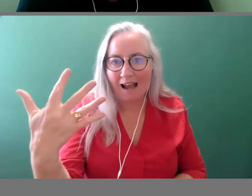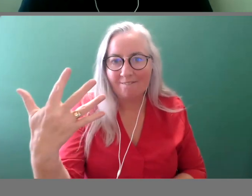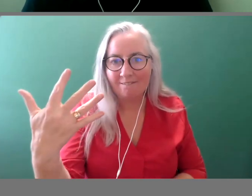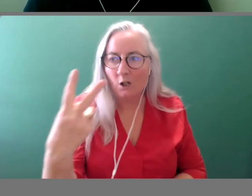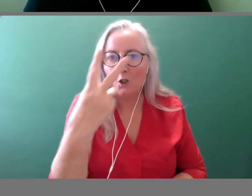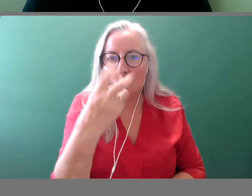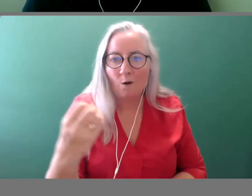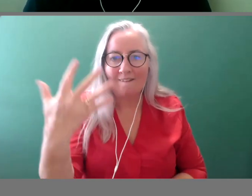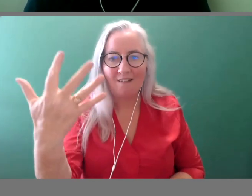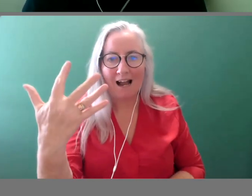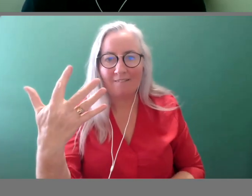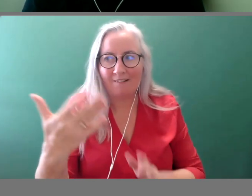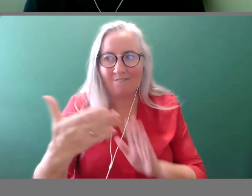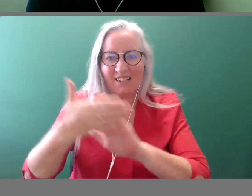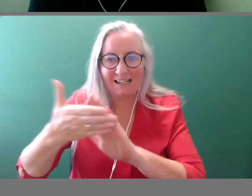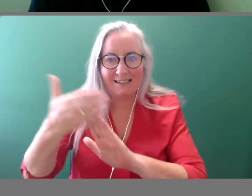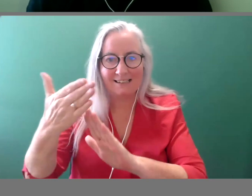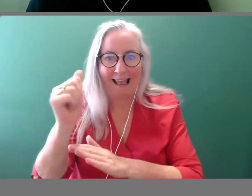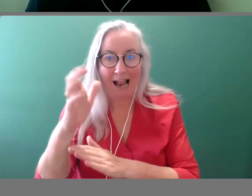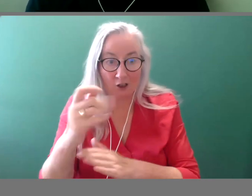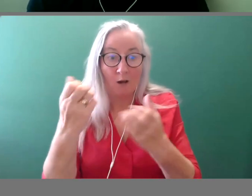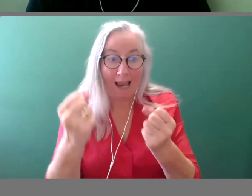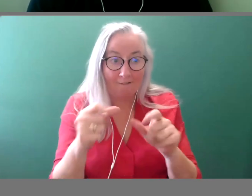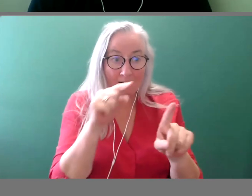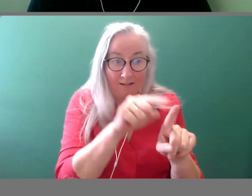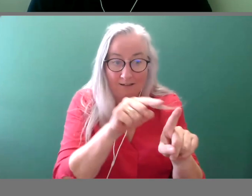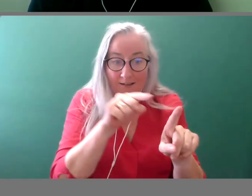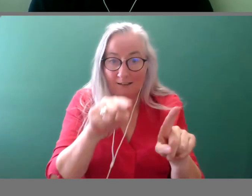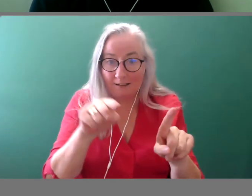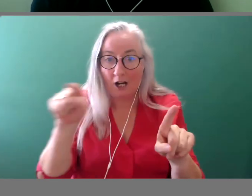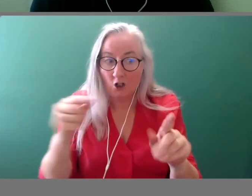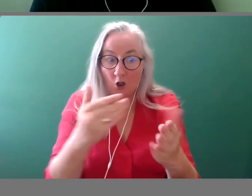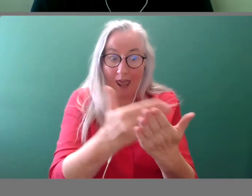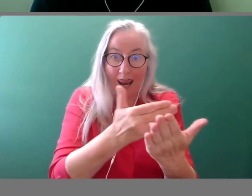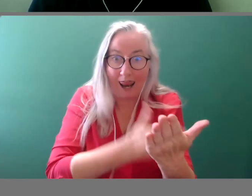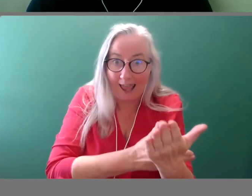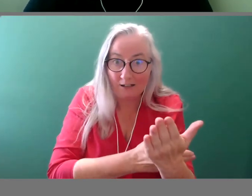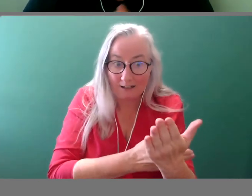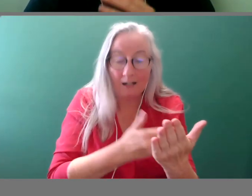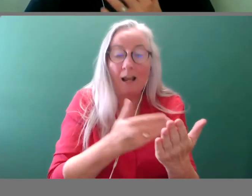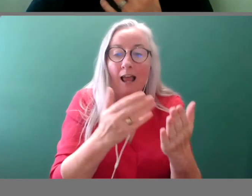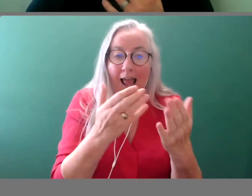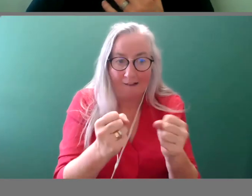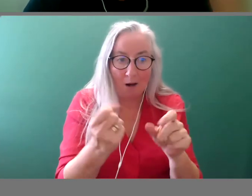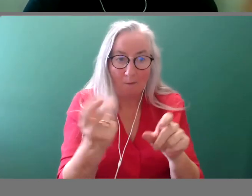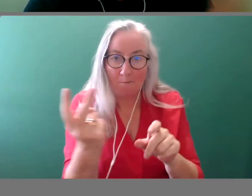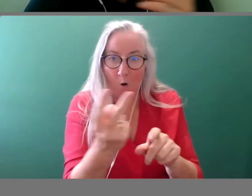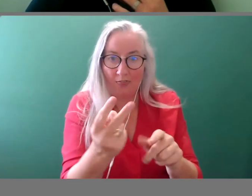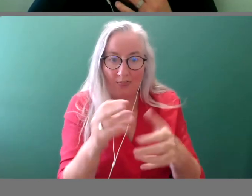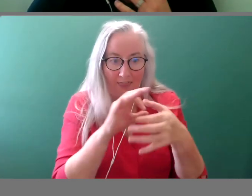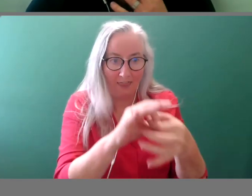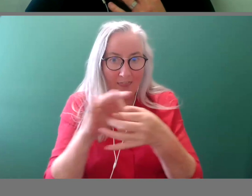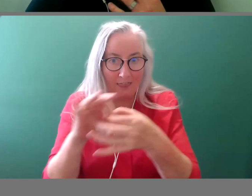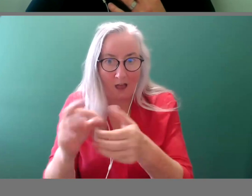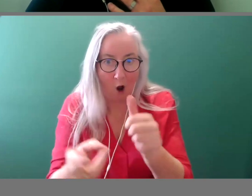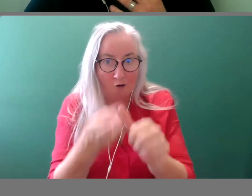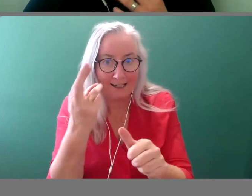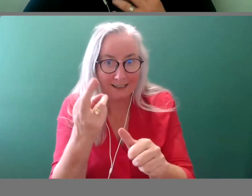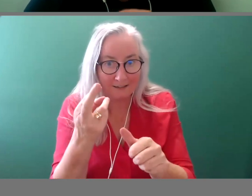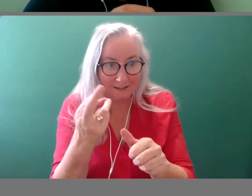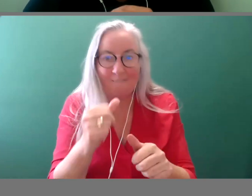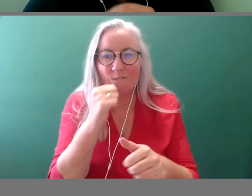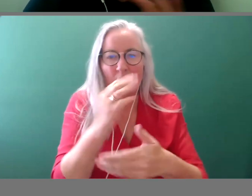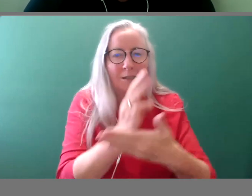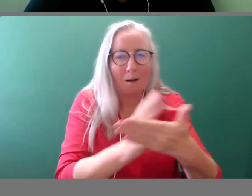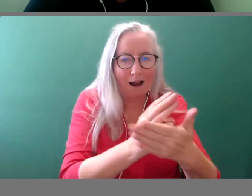Disability Act. So we covered the legislative bases already in the first section but worth